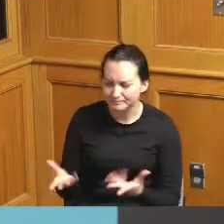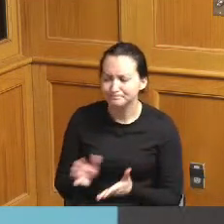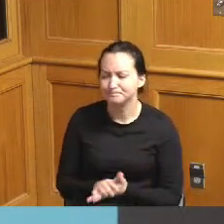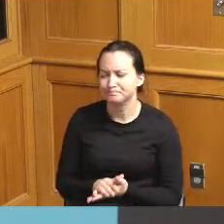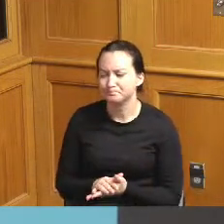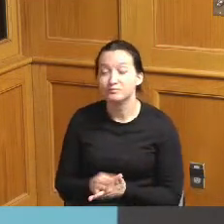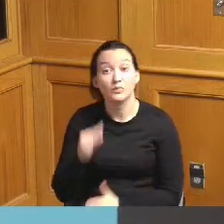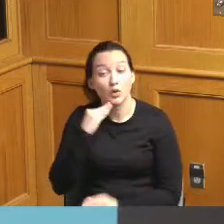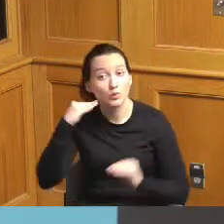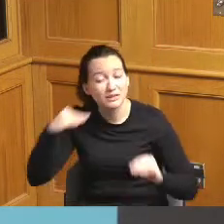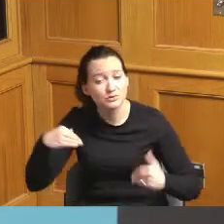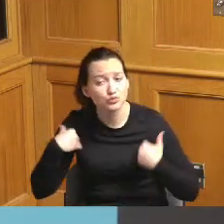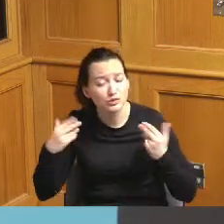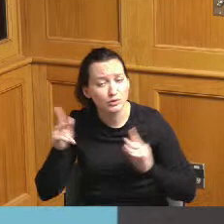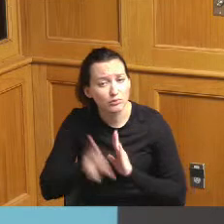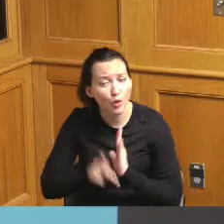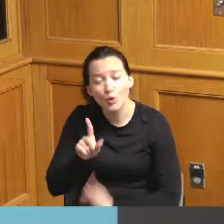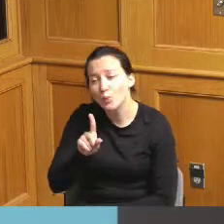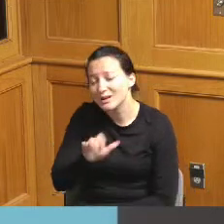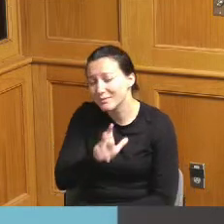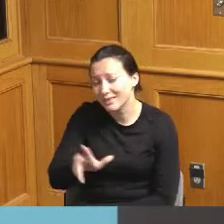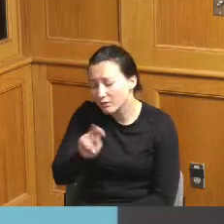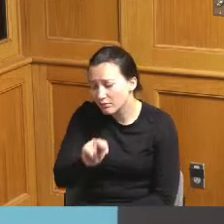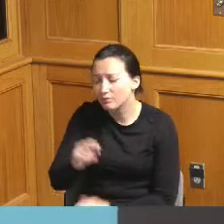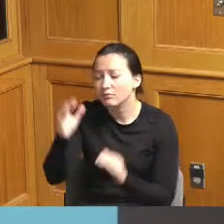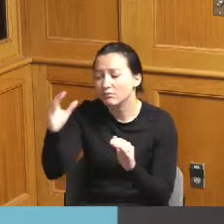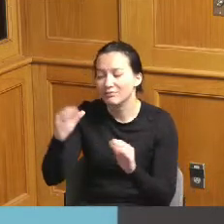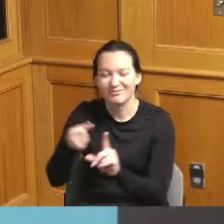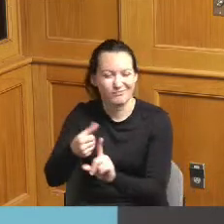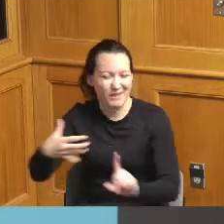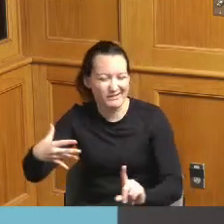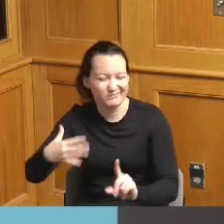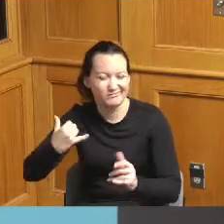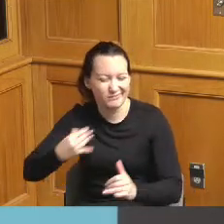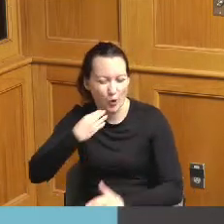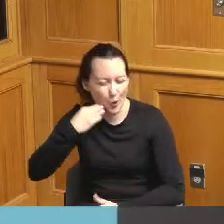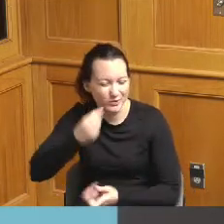homeless youth programming one million dollars there expand existing homeless supports for